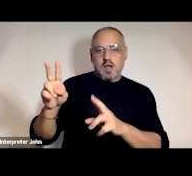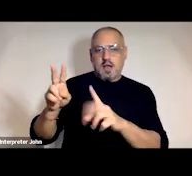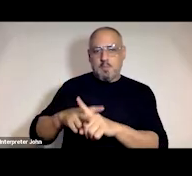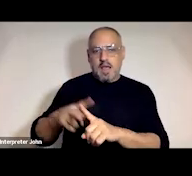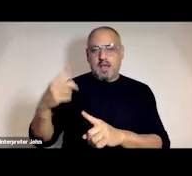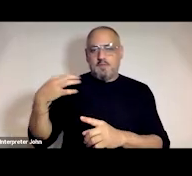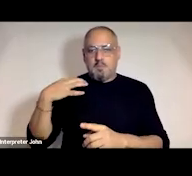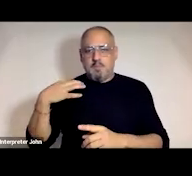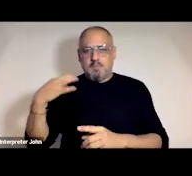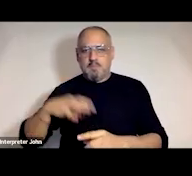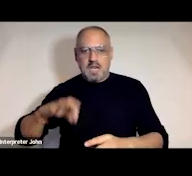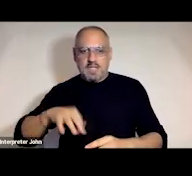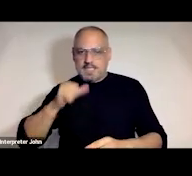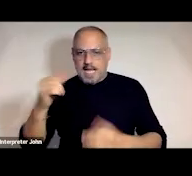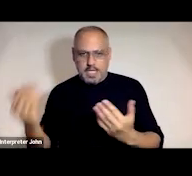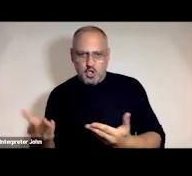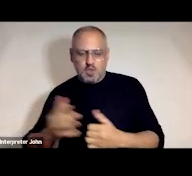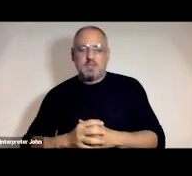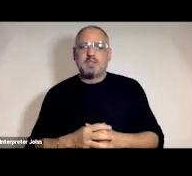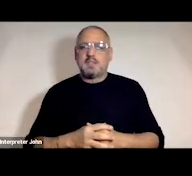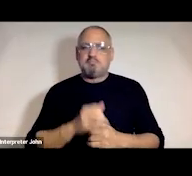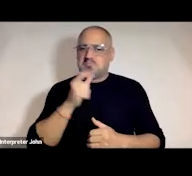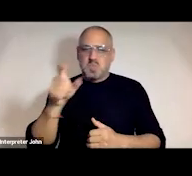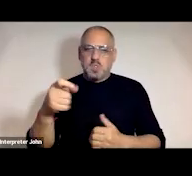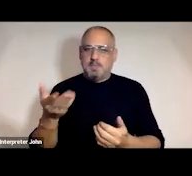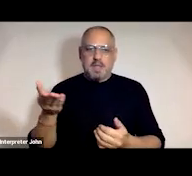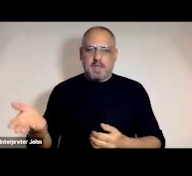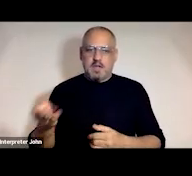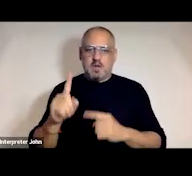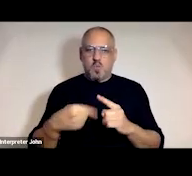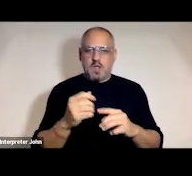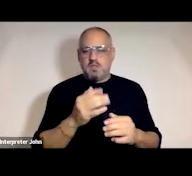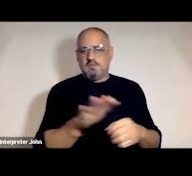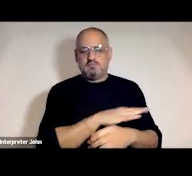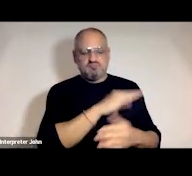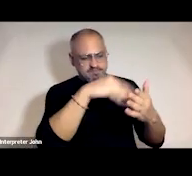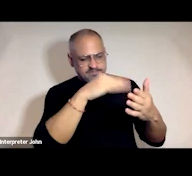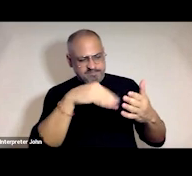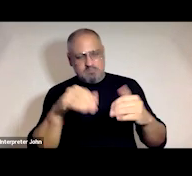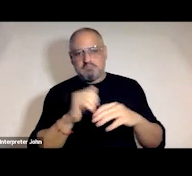but they are not with you, they don't need to be there when you're completing and submitting the application.